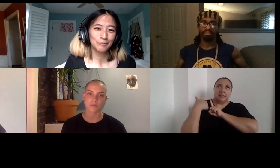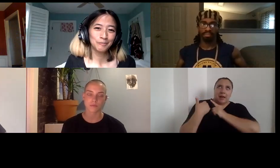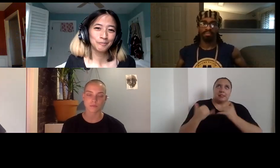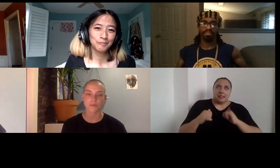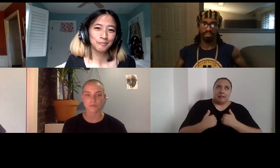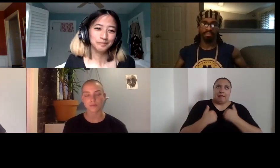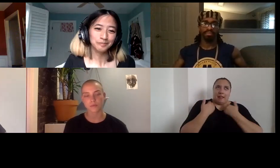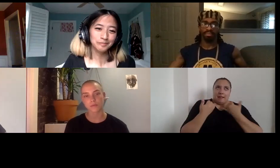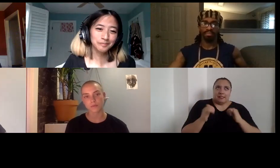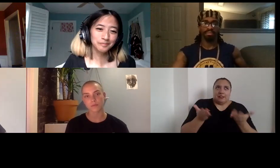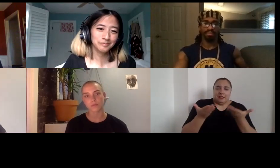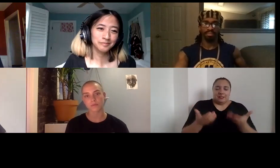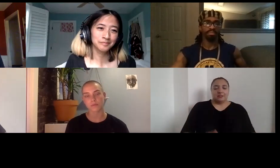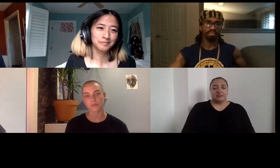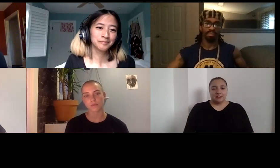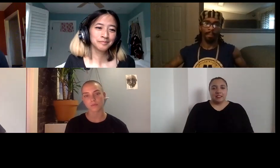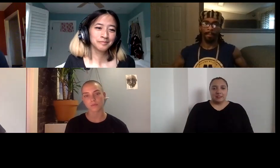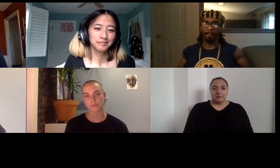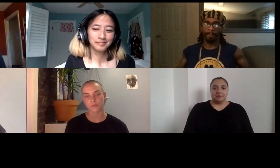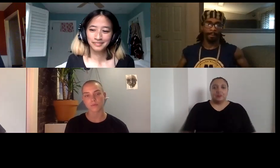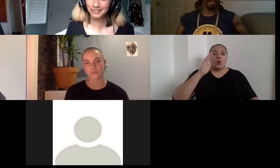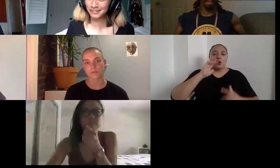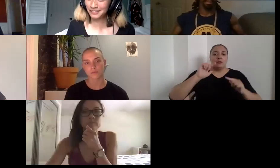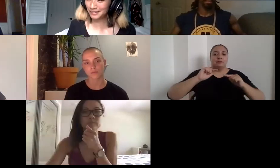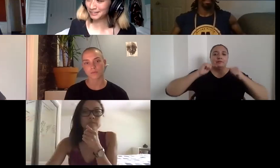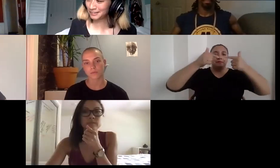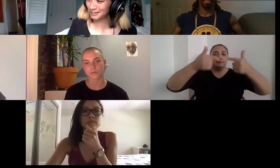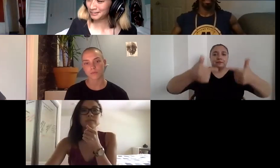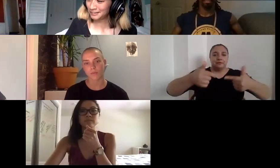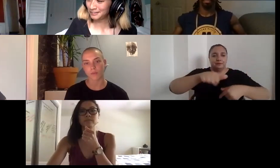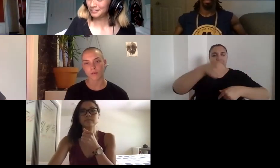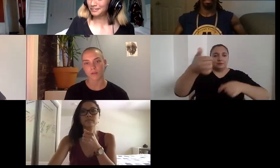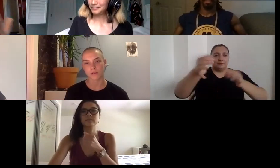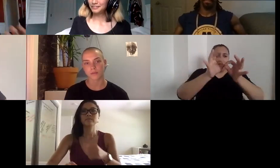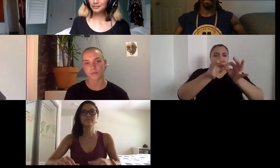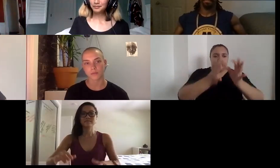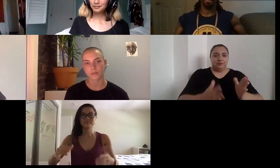Yeah, thanks for that. But yeah, it's like I guess people are processing in different ways, right?